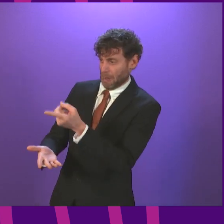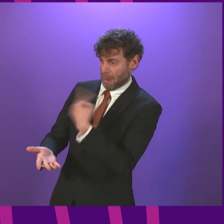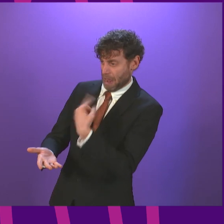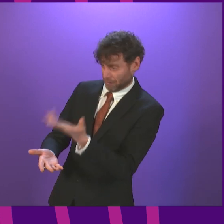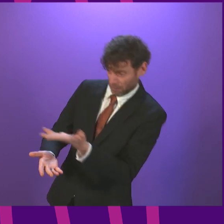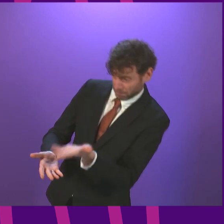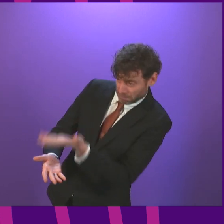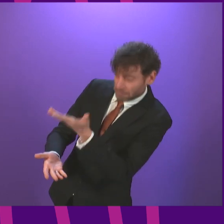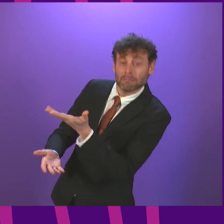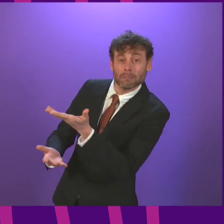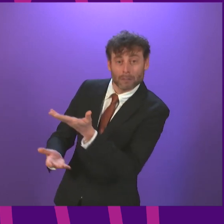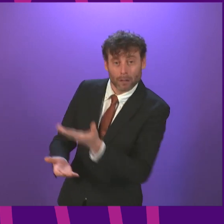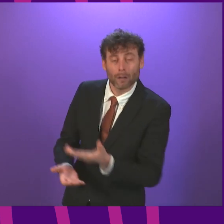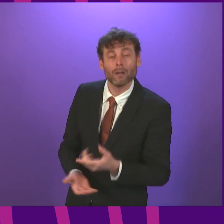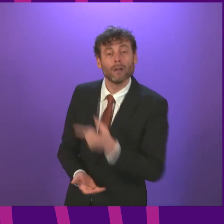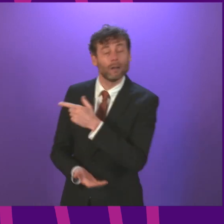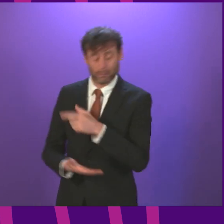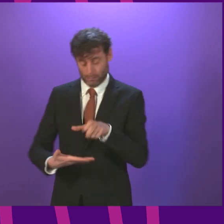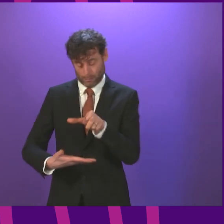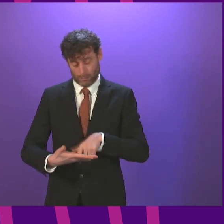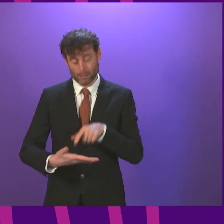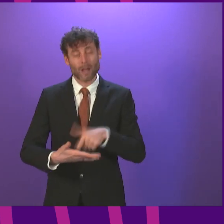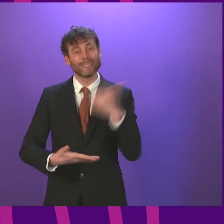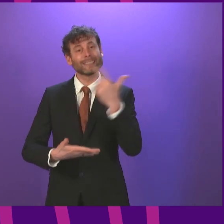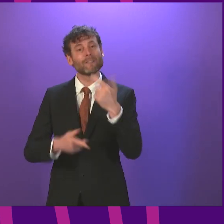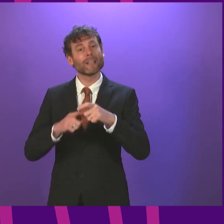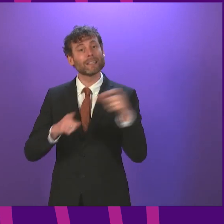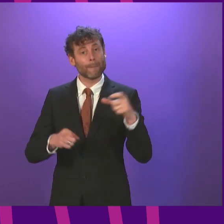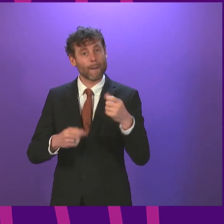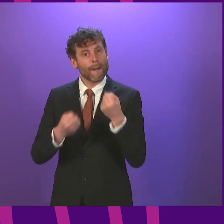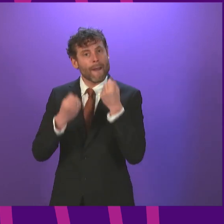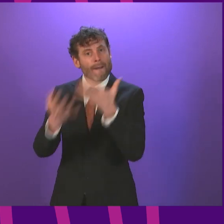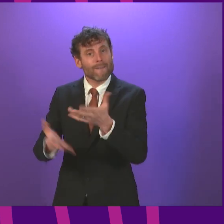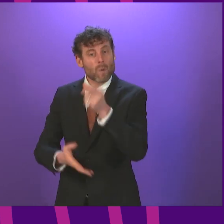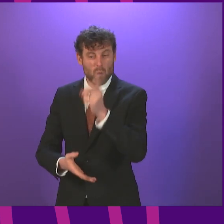moment that Roddy Dunlop wrote that note, on 17 December, to the time when the Government